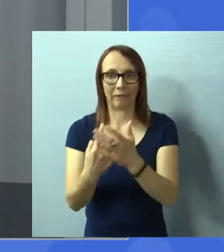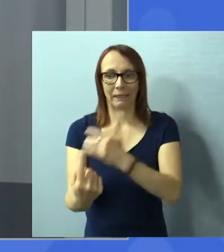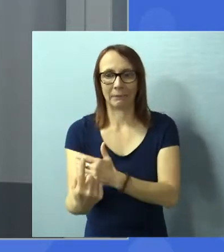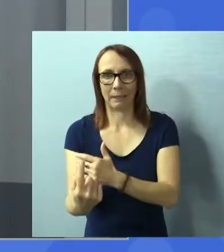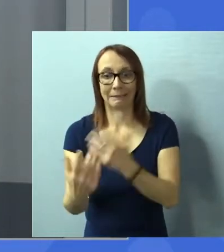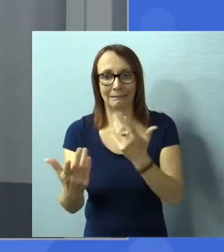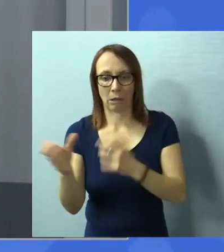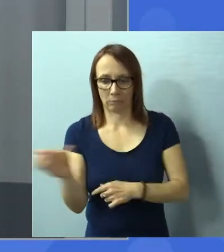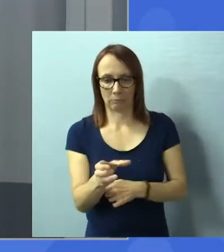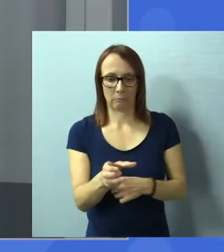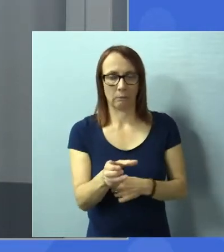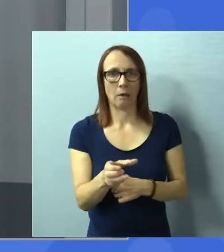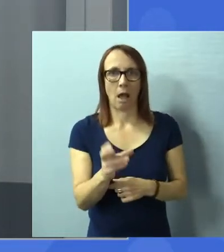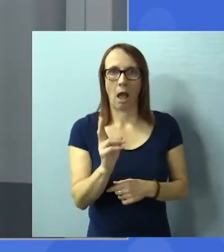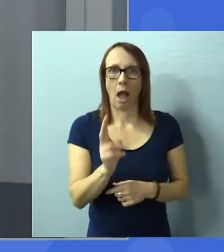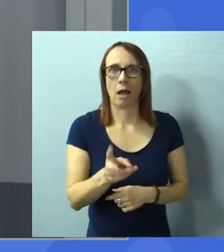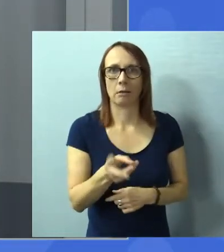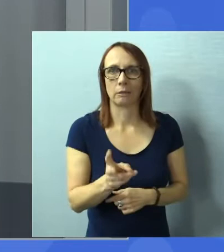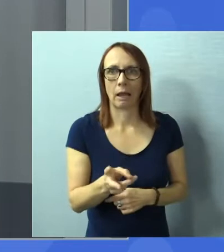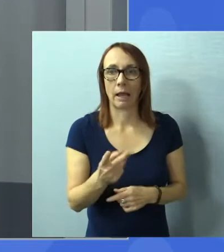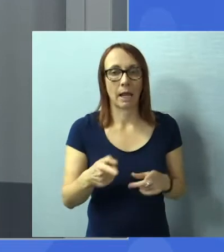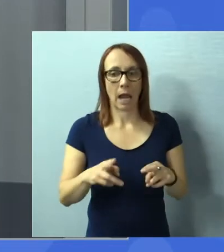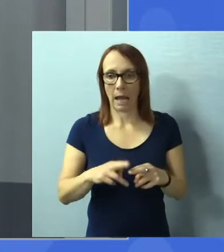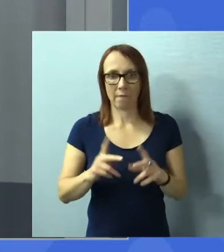of n dependence does that mean that we need to rethink radically what